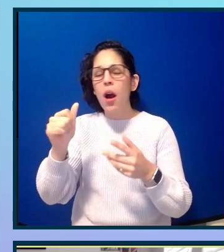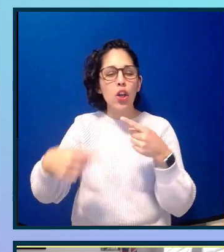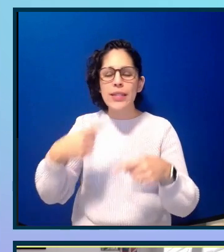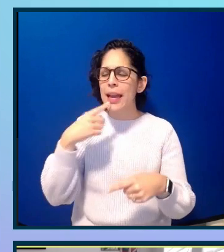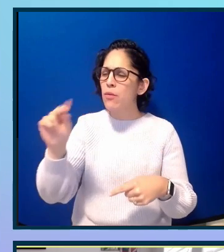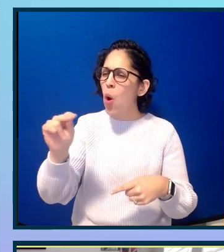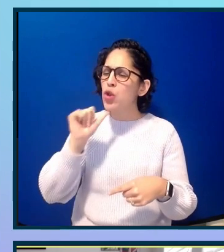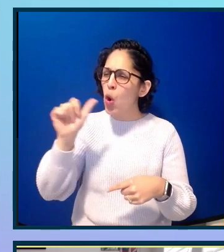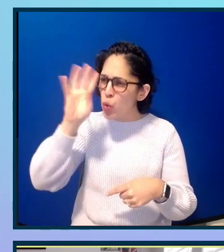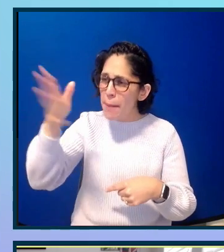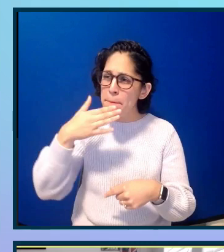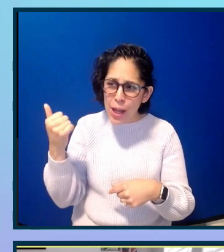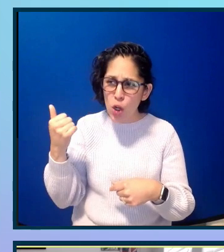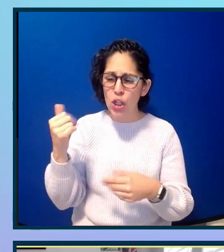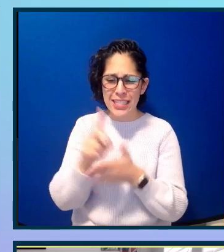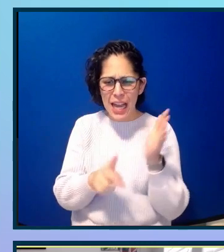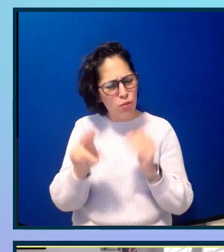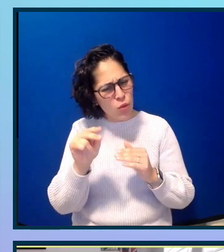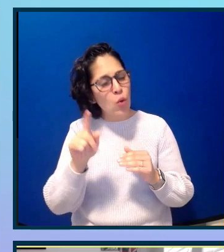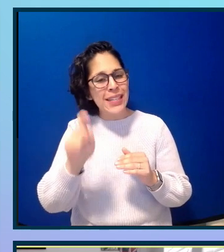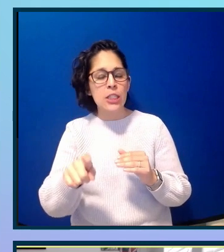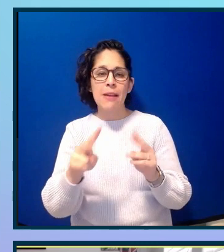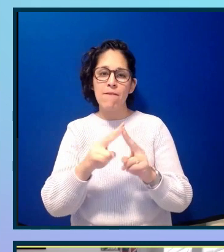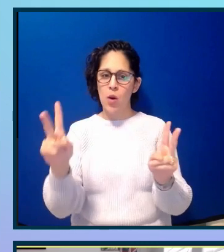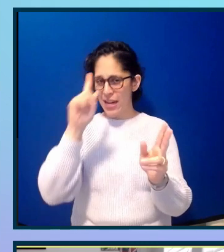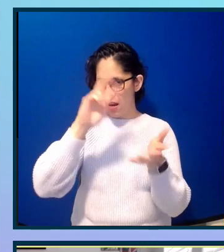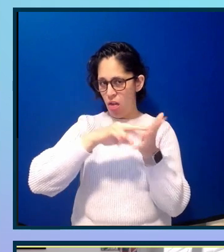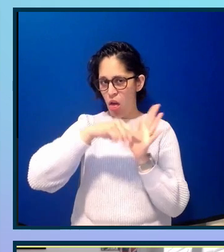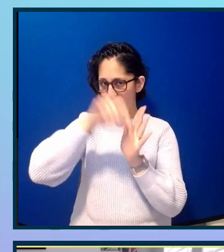but we need to be very thoughtful when we do this, that we're not actually blocking people